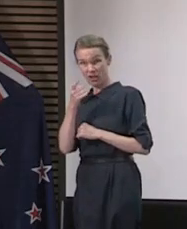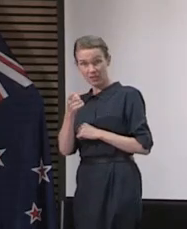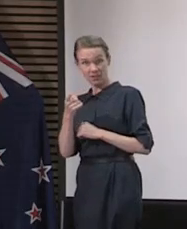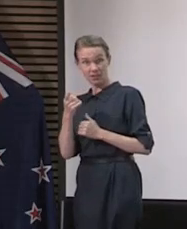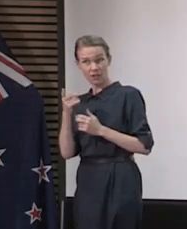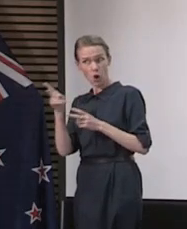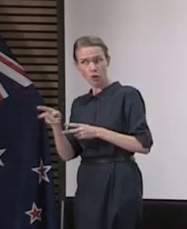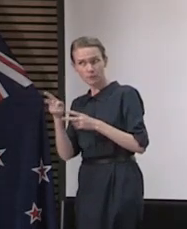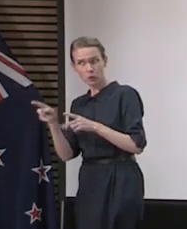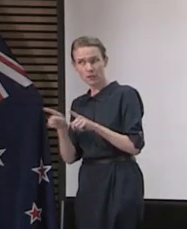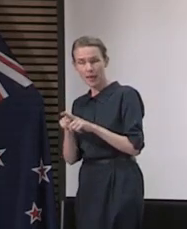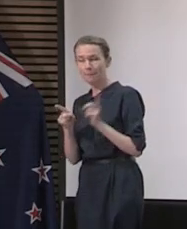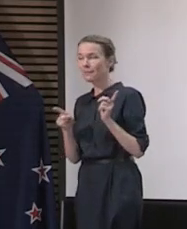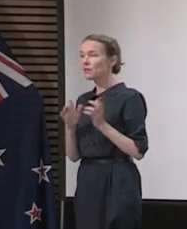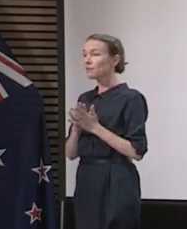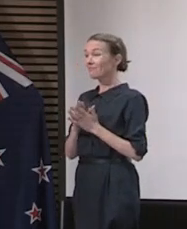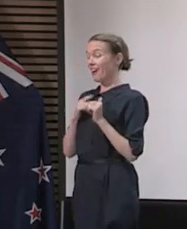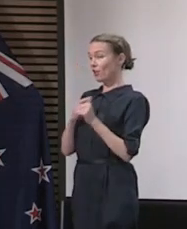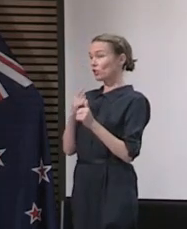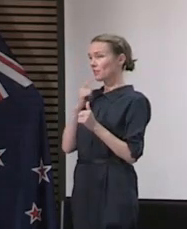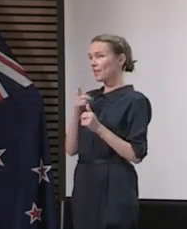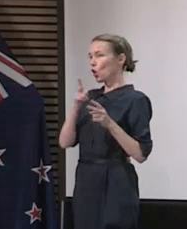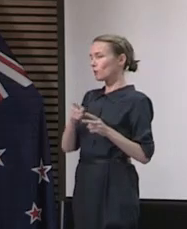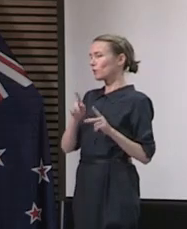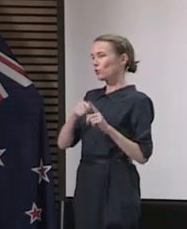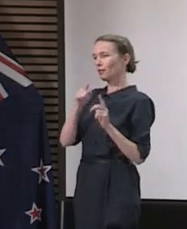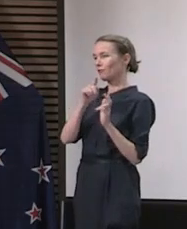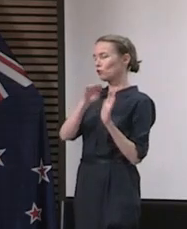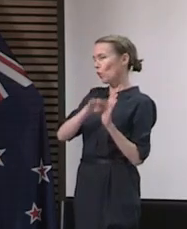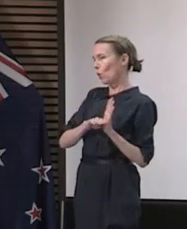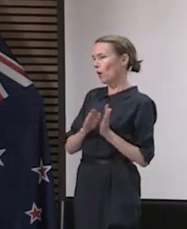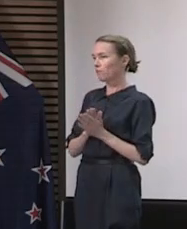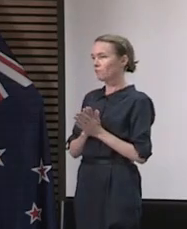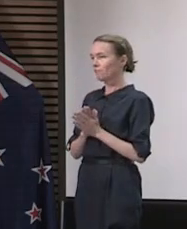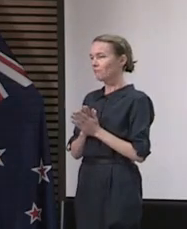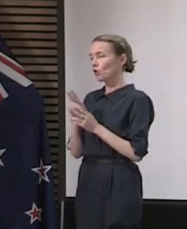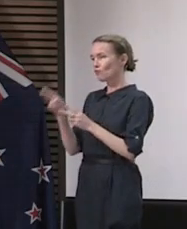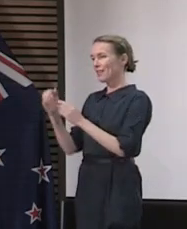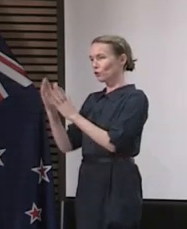The visiting policy is different in hospitals for people